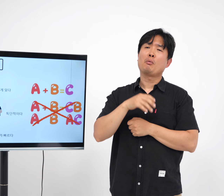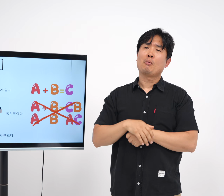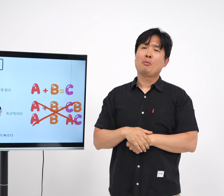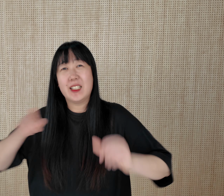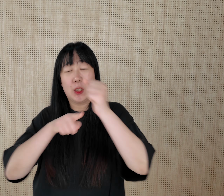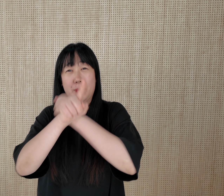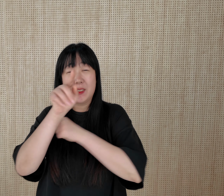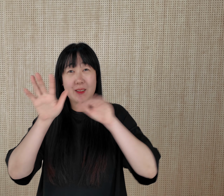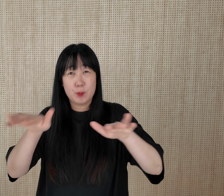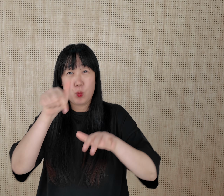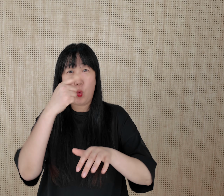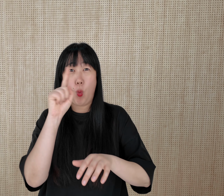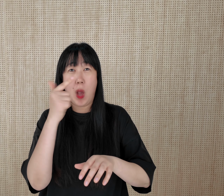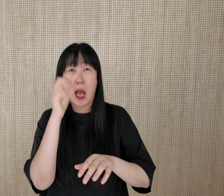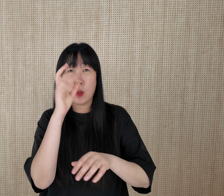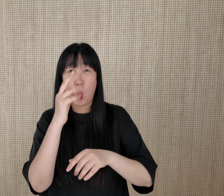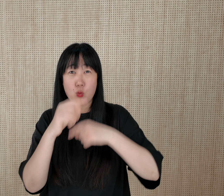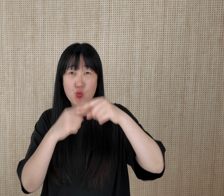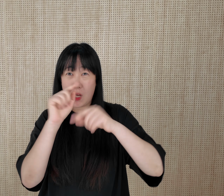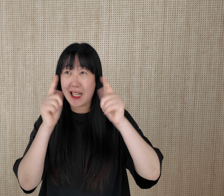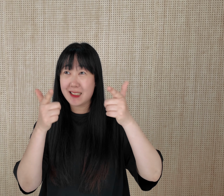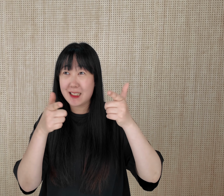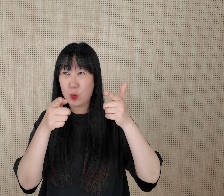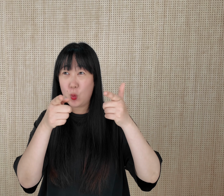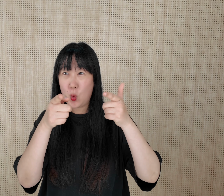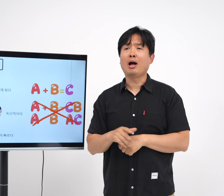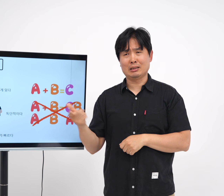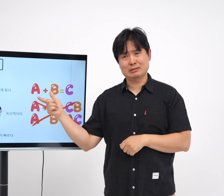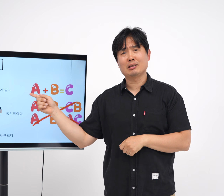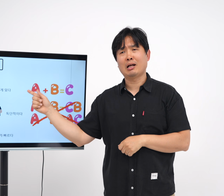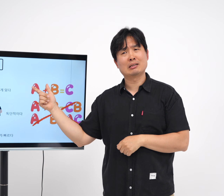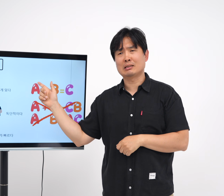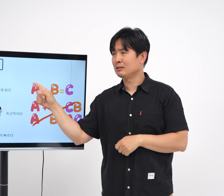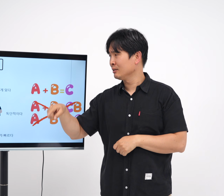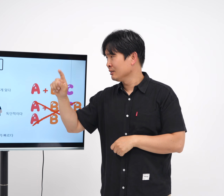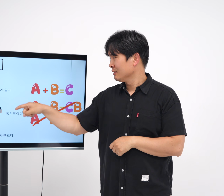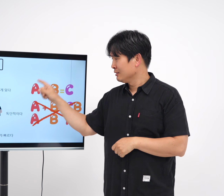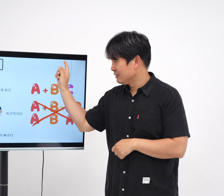So is it not an idiomatic expression? No,